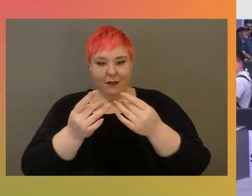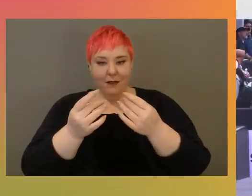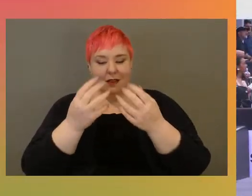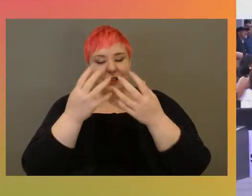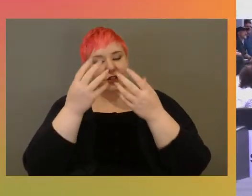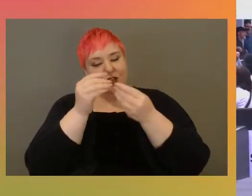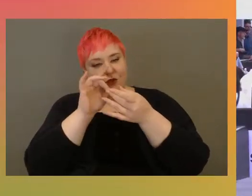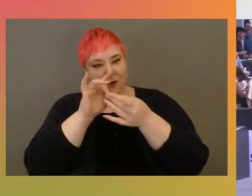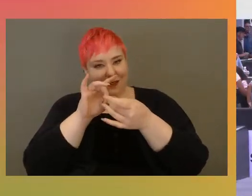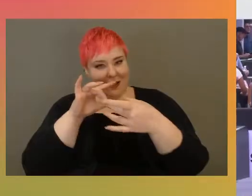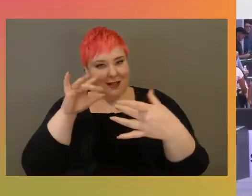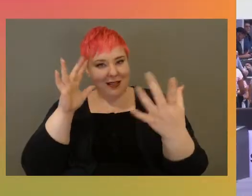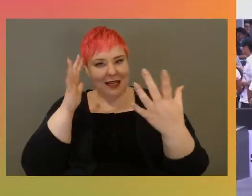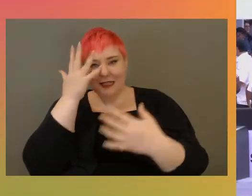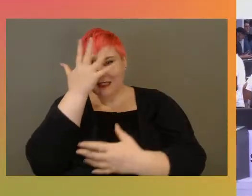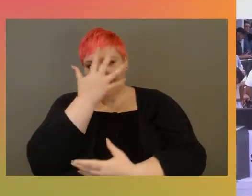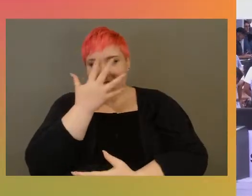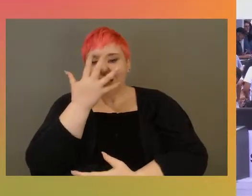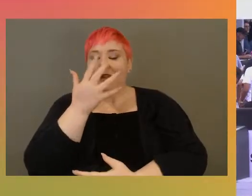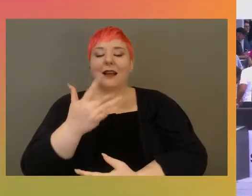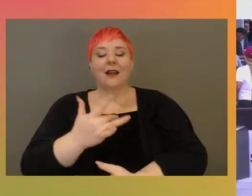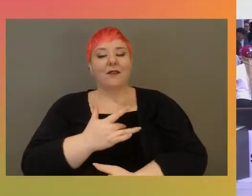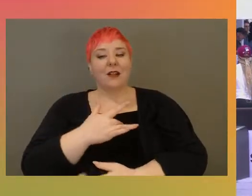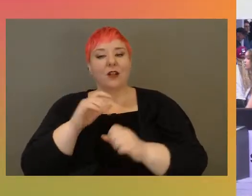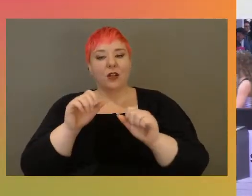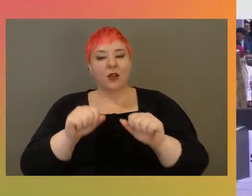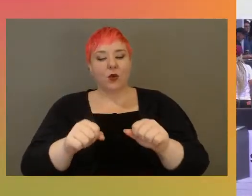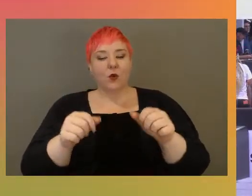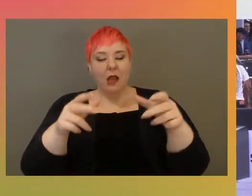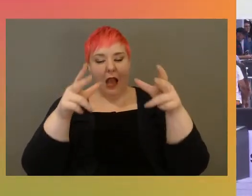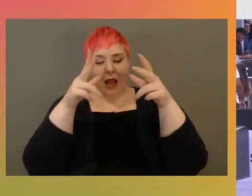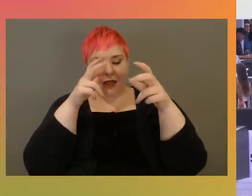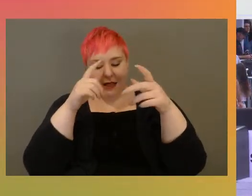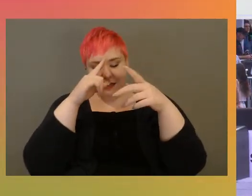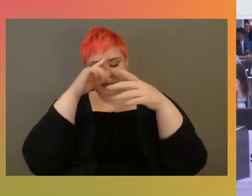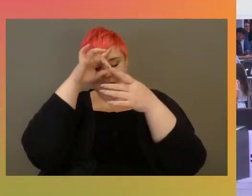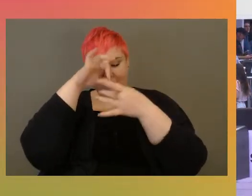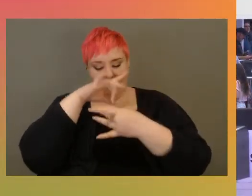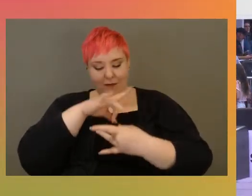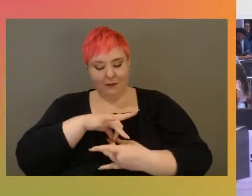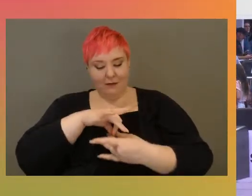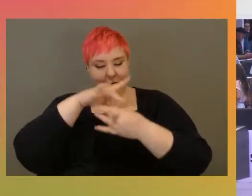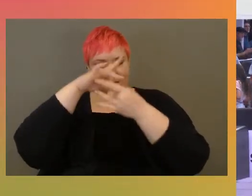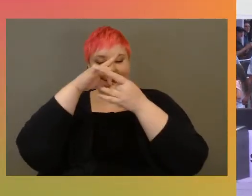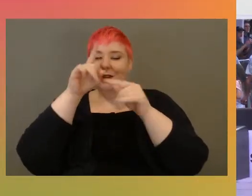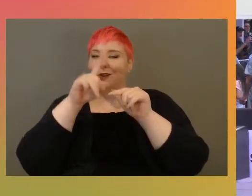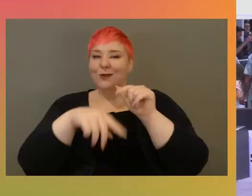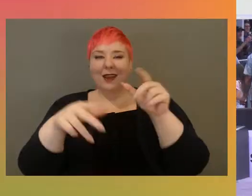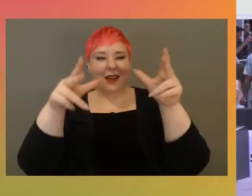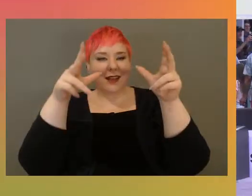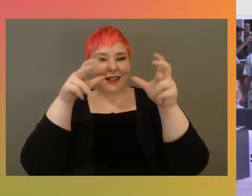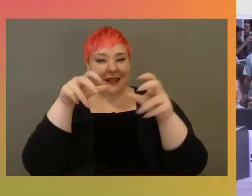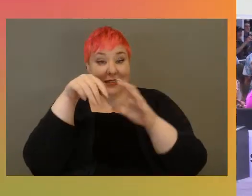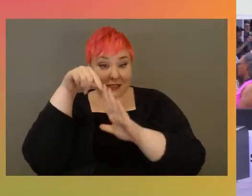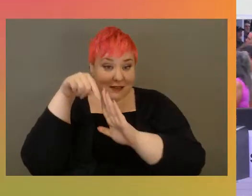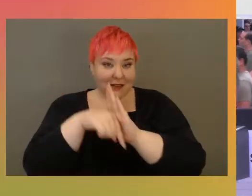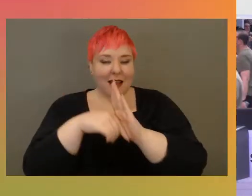PRESS YOUR TOES TO THE GROUND, AND FEEL LIKE THE INNER CORNERS OF YOUR EYES GET DEEP. YOUR FOUR HEAD GETS WIDE. THERE